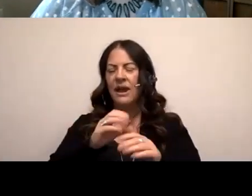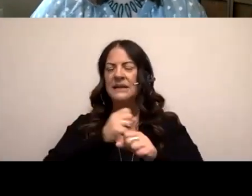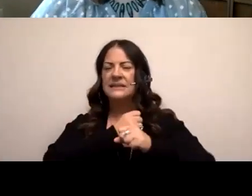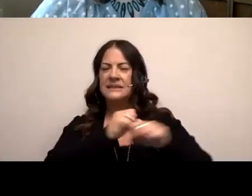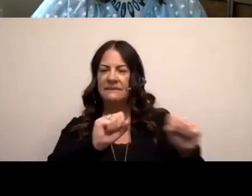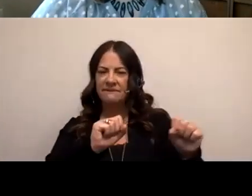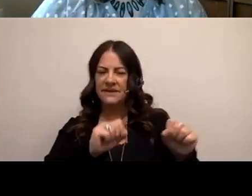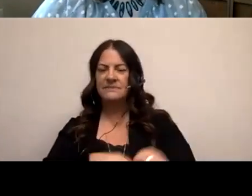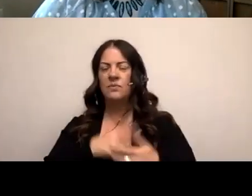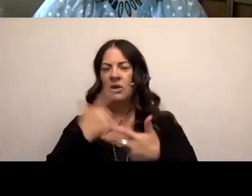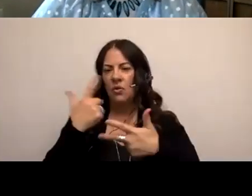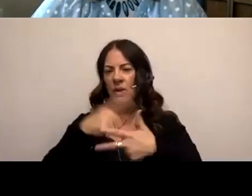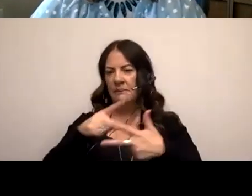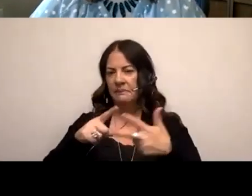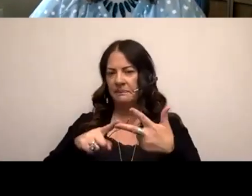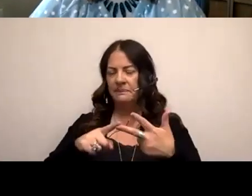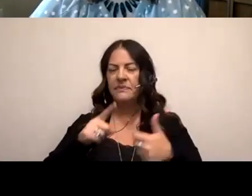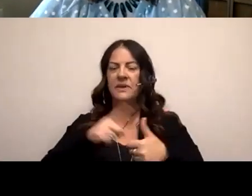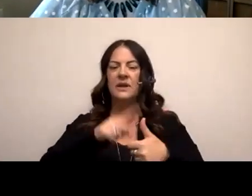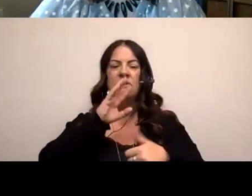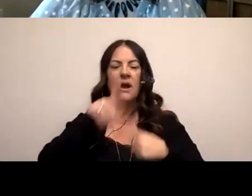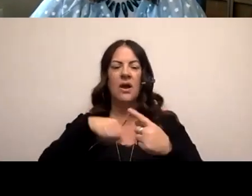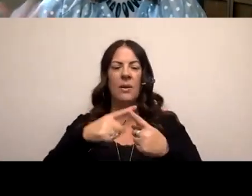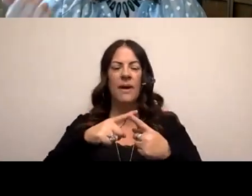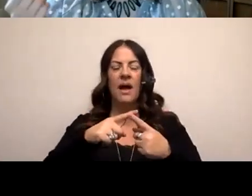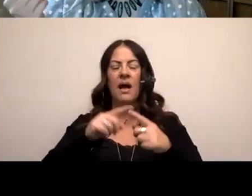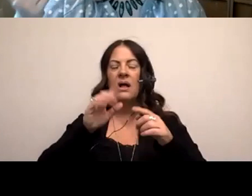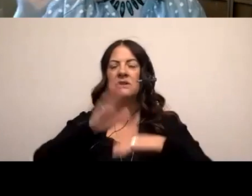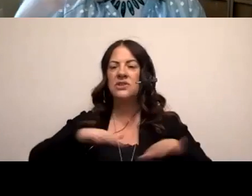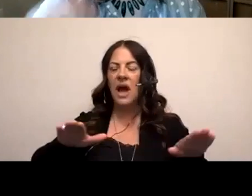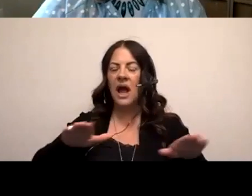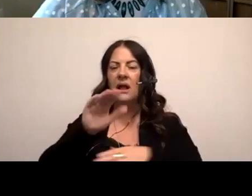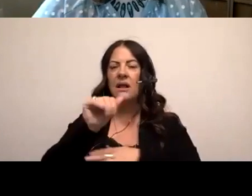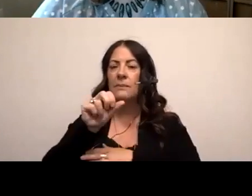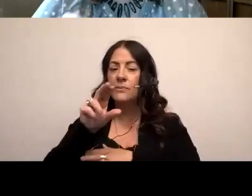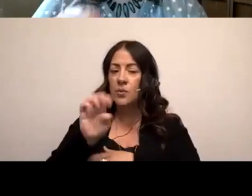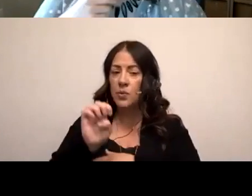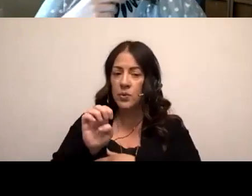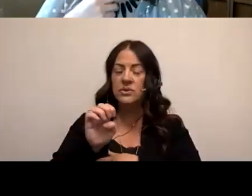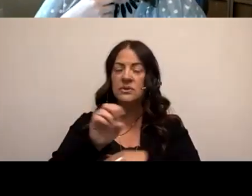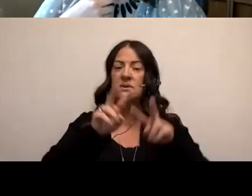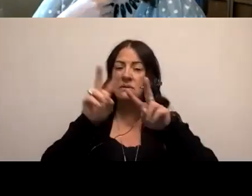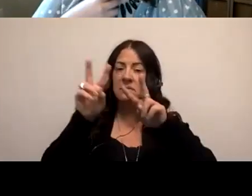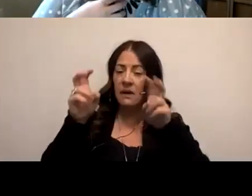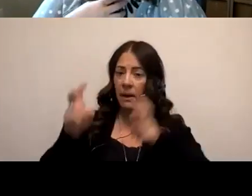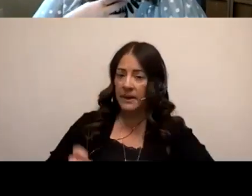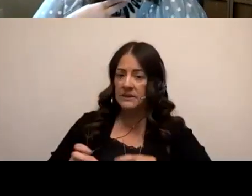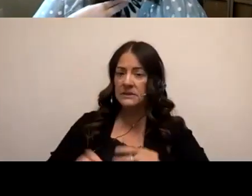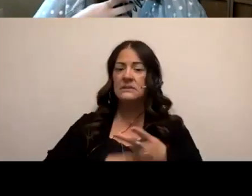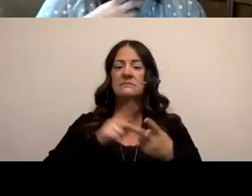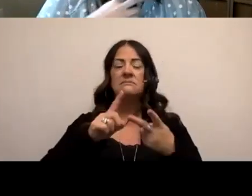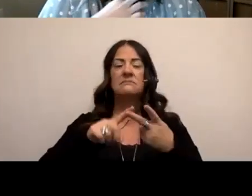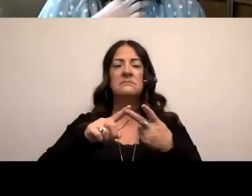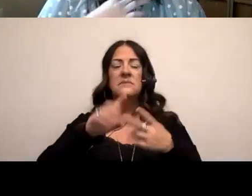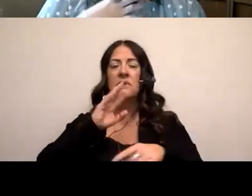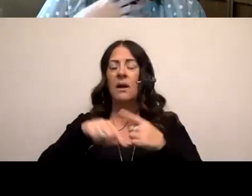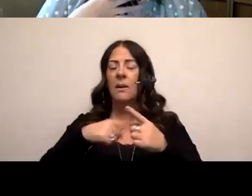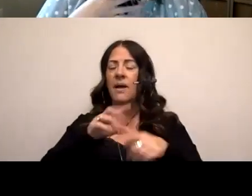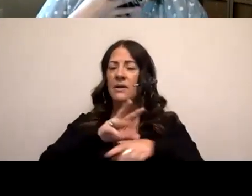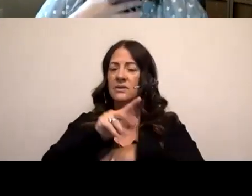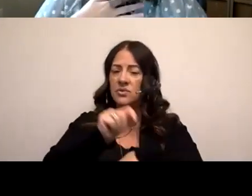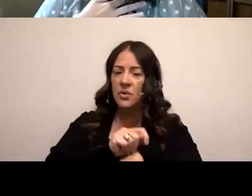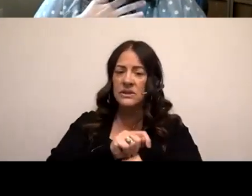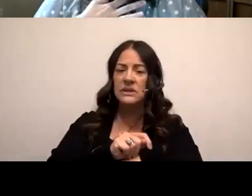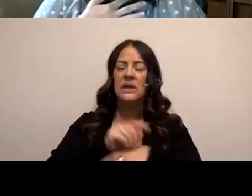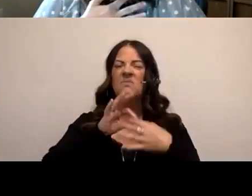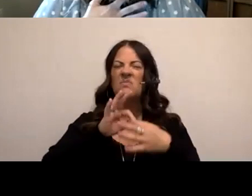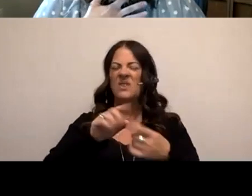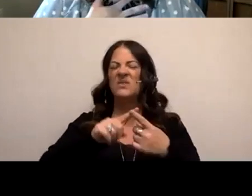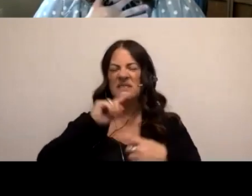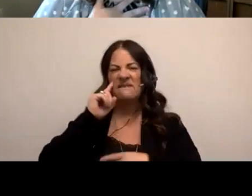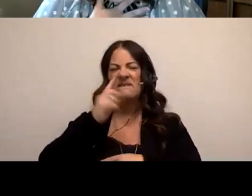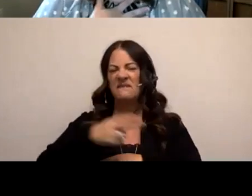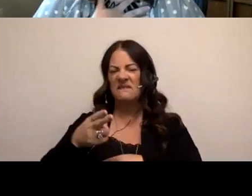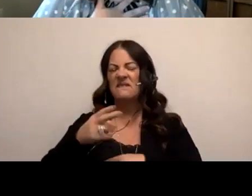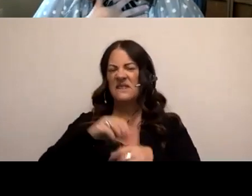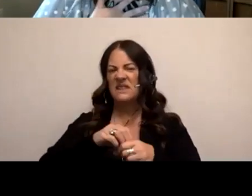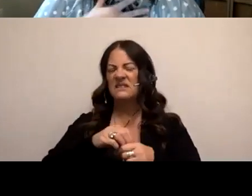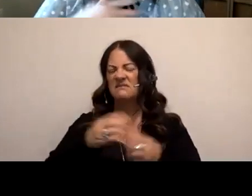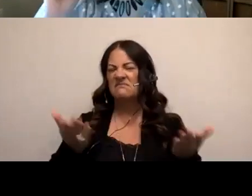THREE THINGS. WE TALK ABOUT CHILD ABUSE PREVENTION TOPICS WE DO CONSULTING RELATED TO DEAF AND HARD-OF-HEARINGING SERVICES AND